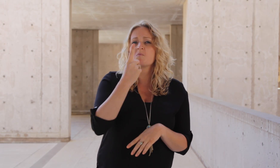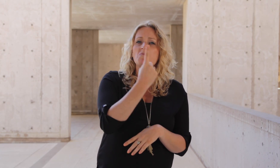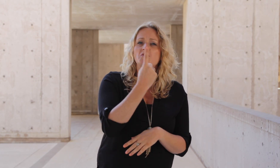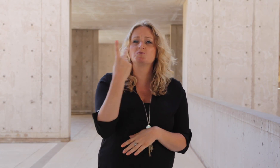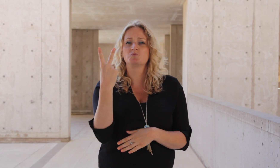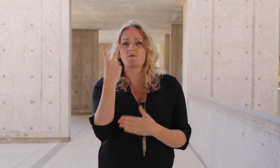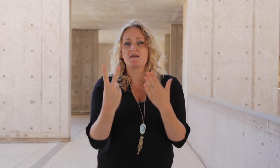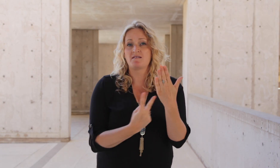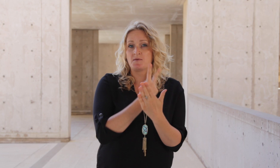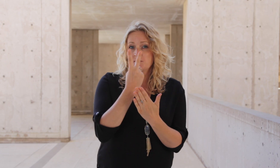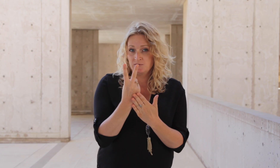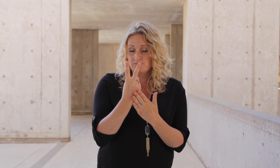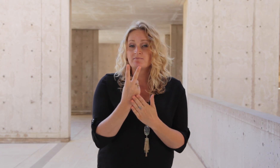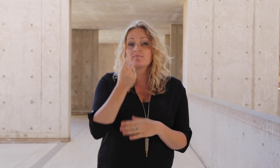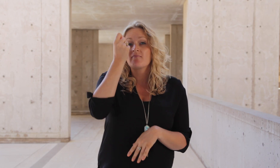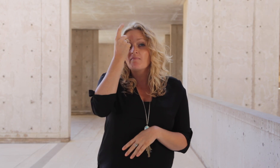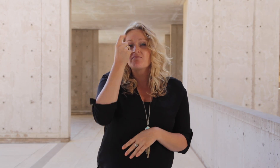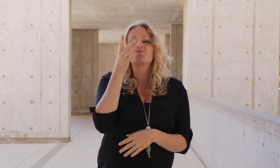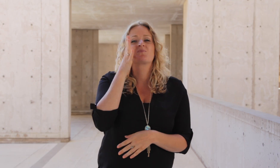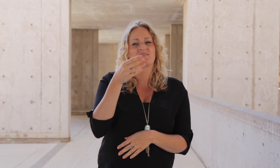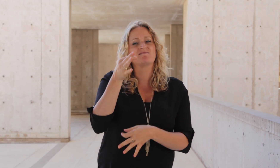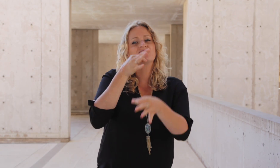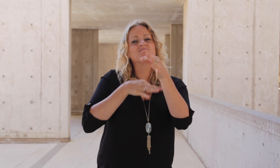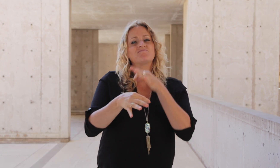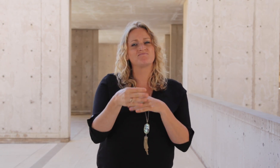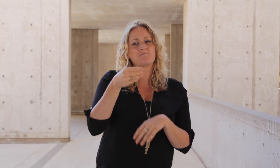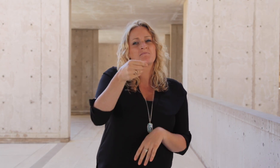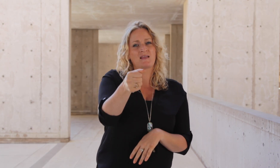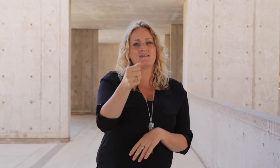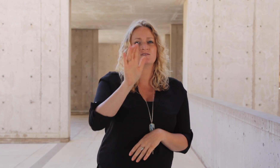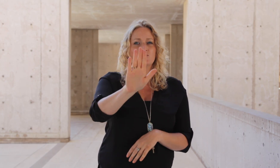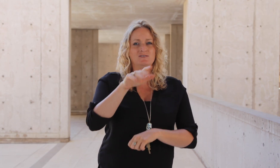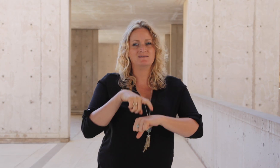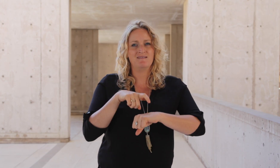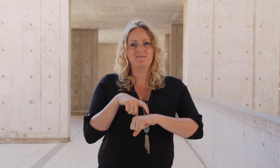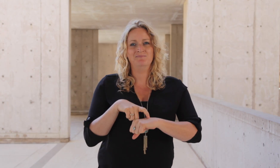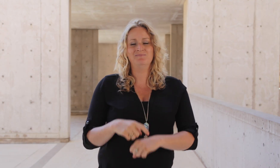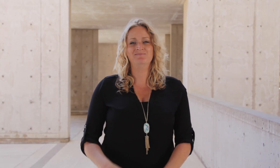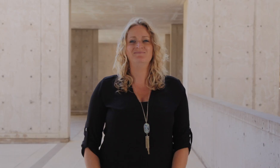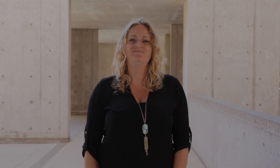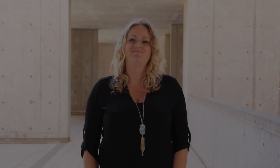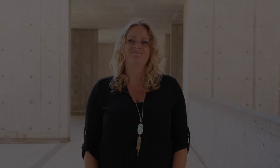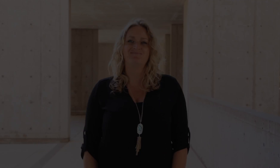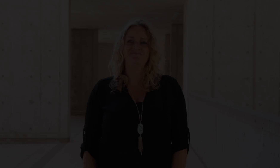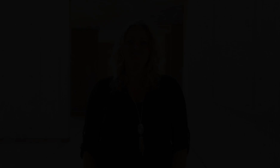With understanding that It is possible for further contact. You will be compensated for your time.